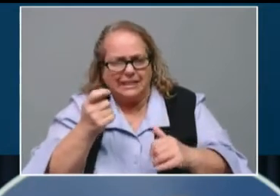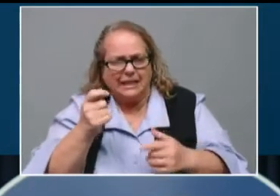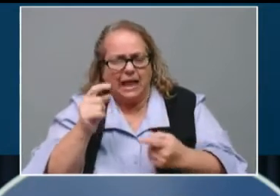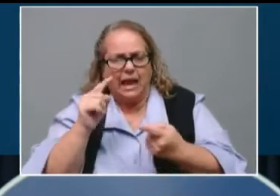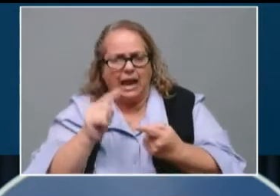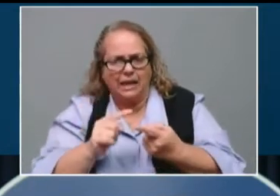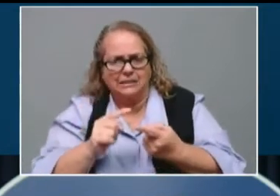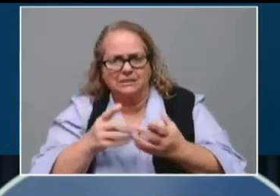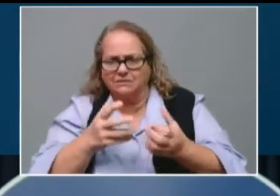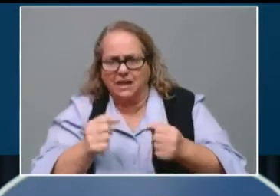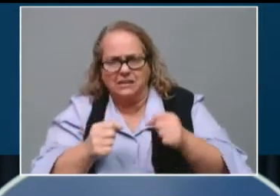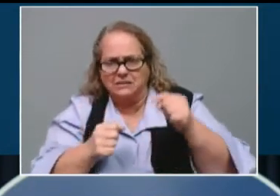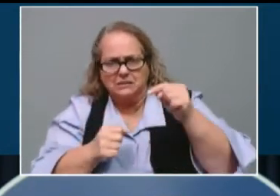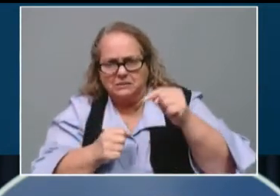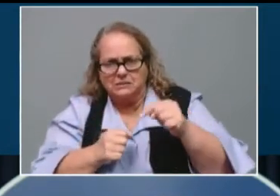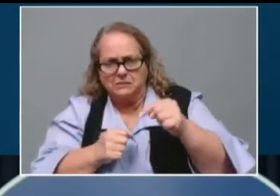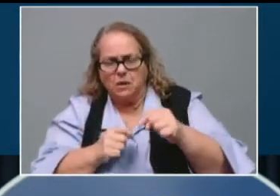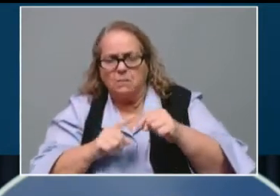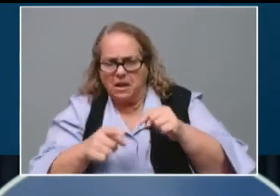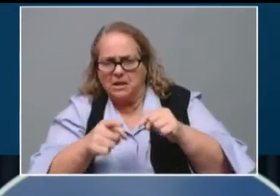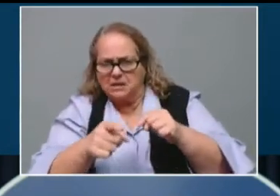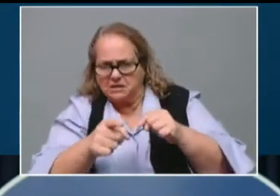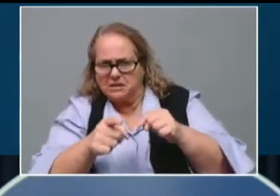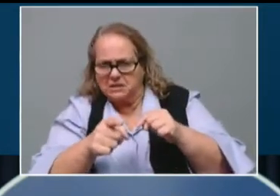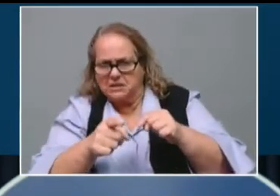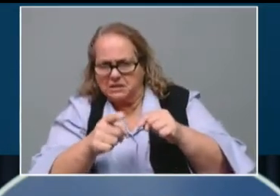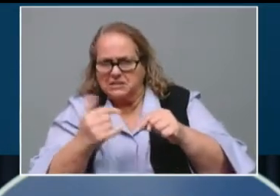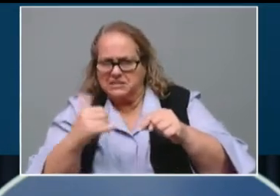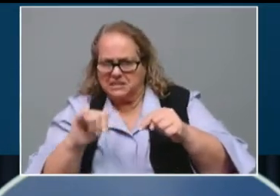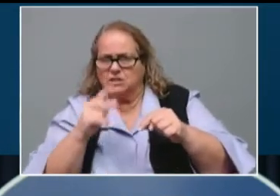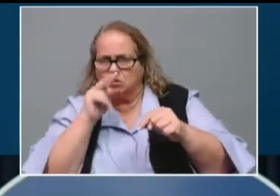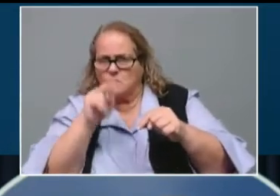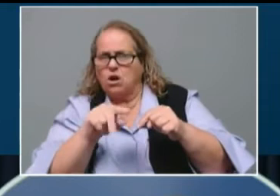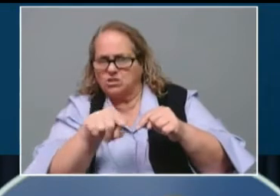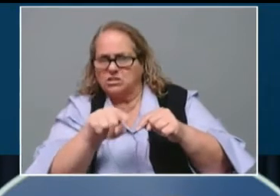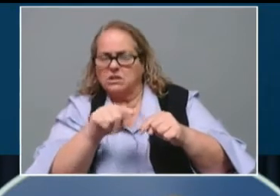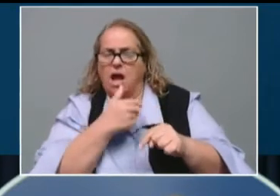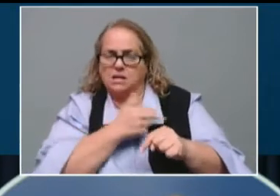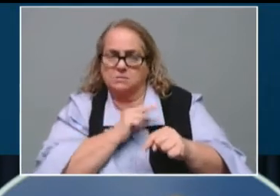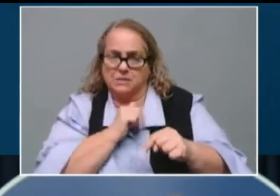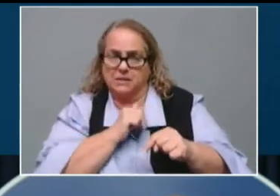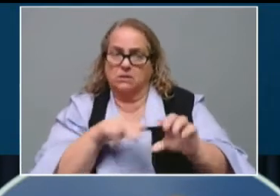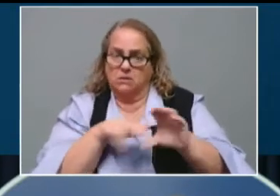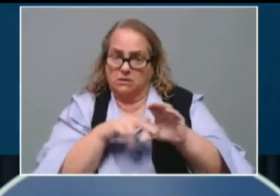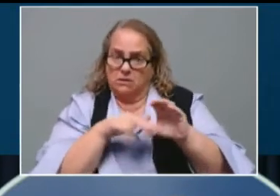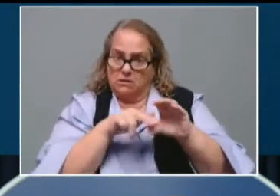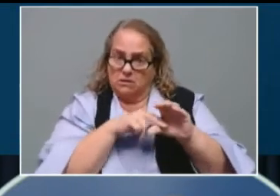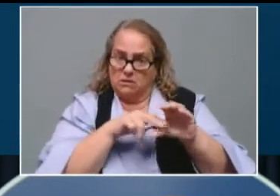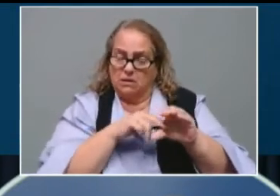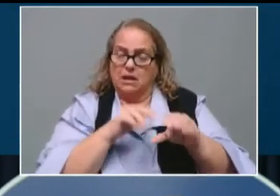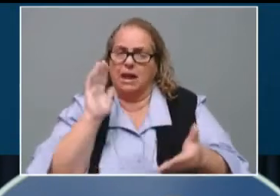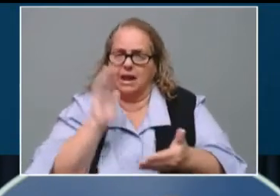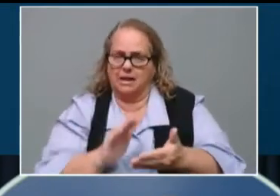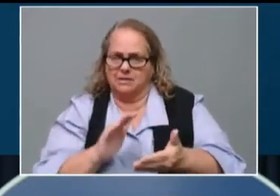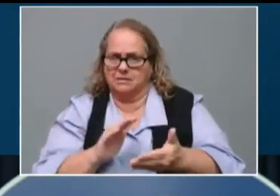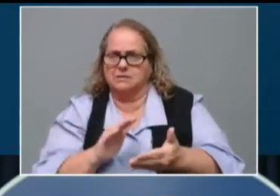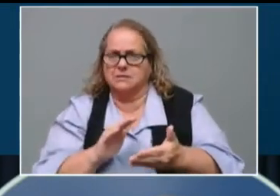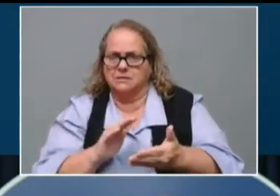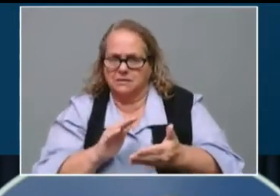significantly declining. We want to watch it. Um And it would be unrealistic to think it would go down at the at the same significant slope